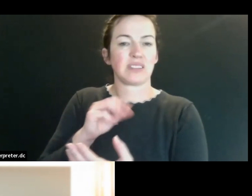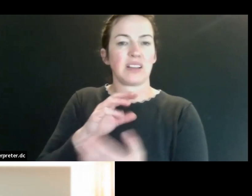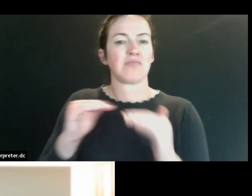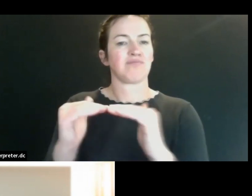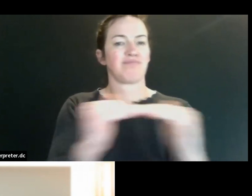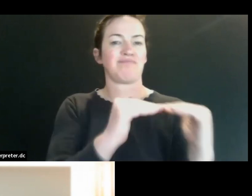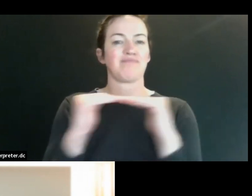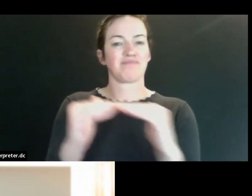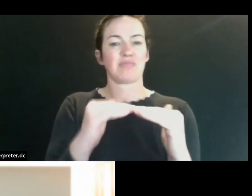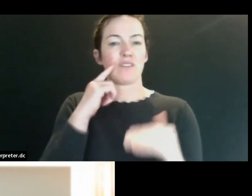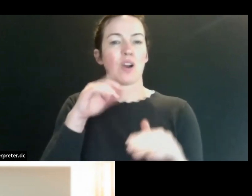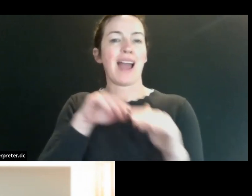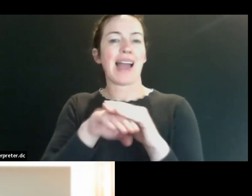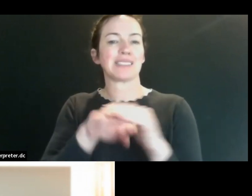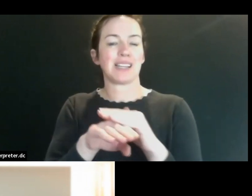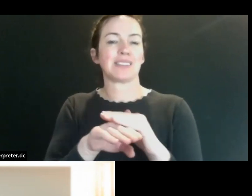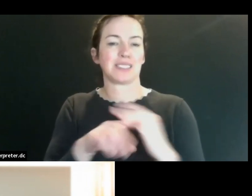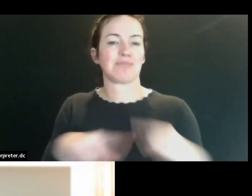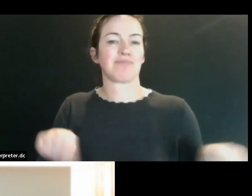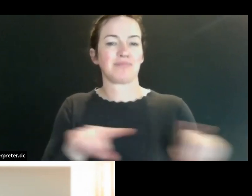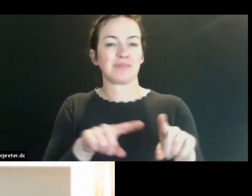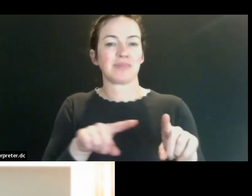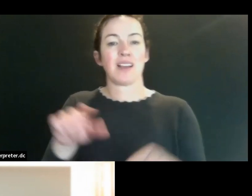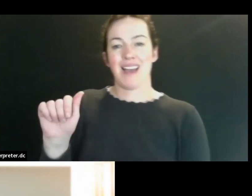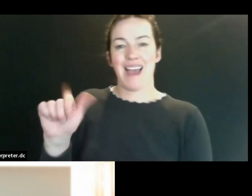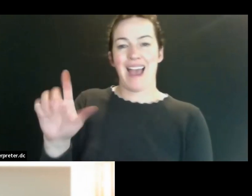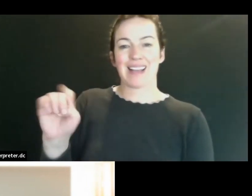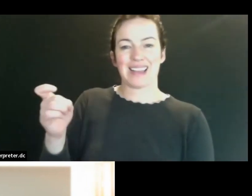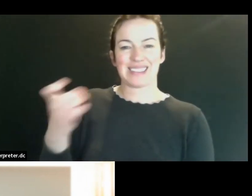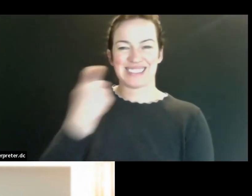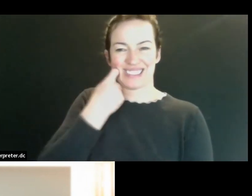playing field and access. And then, Alex, just wonderful information, reiterating what